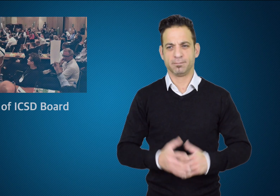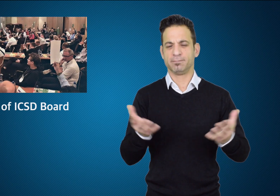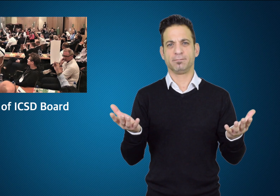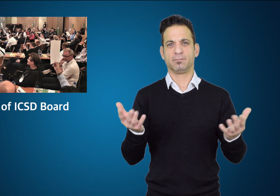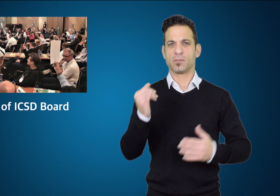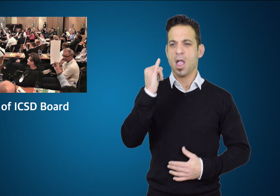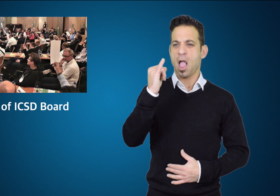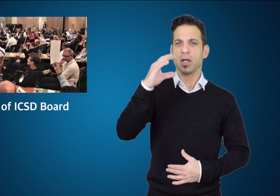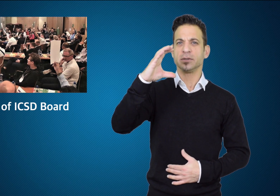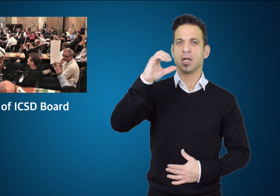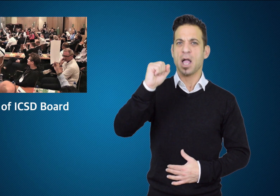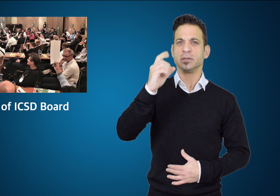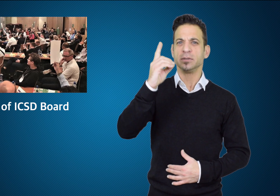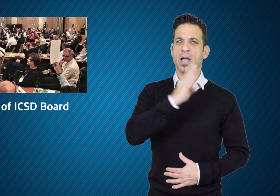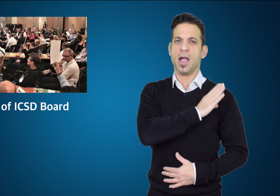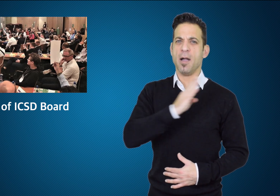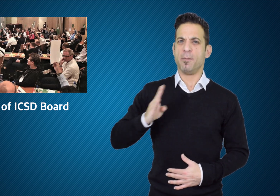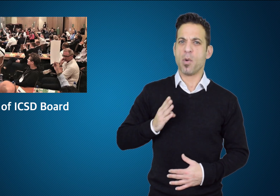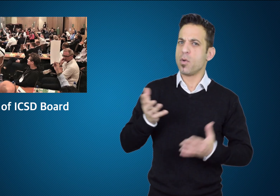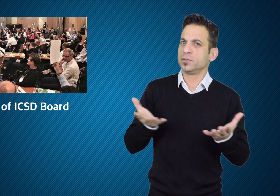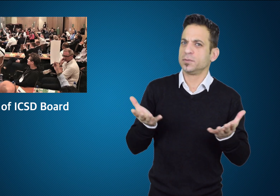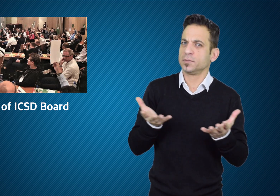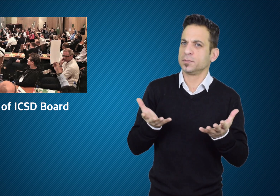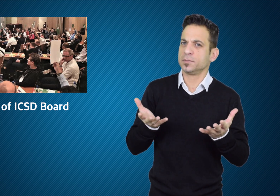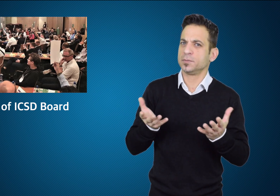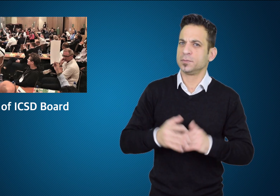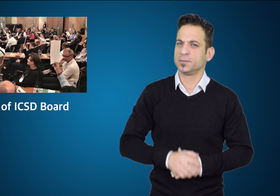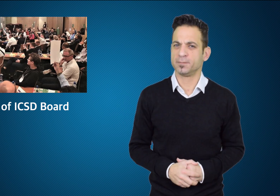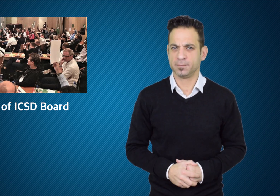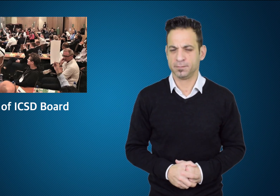What about the ICSD Board?